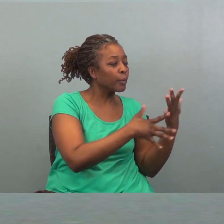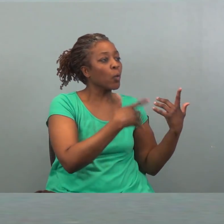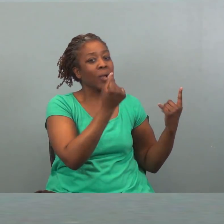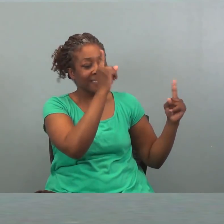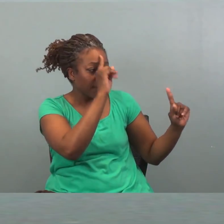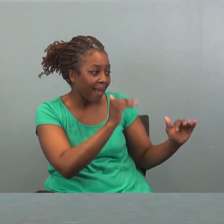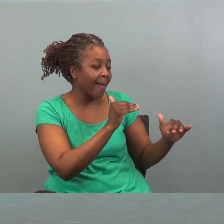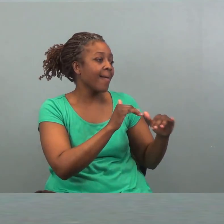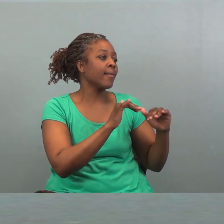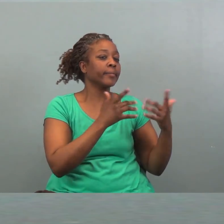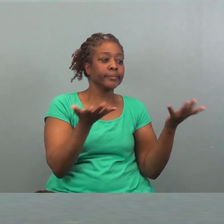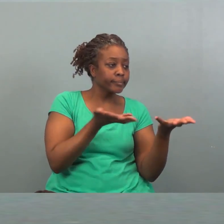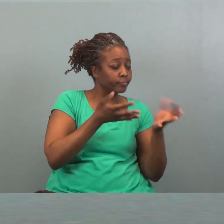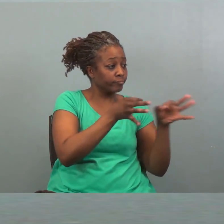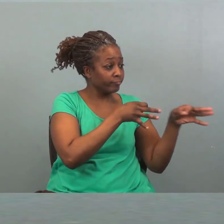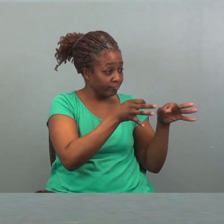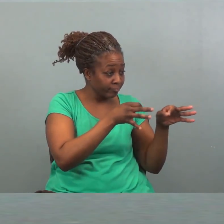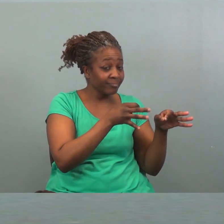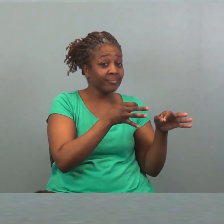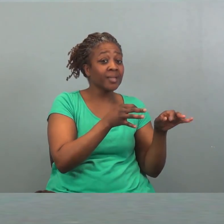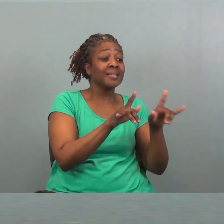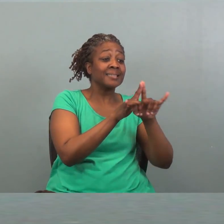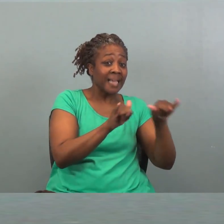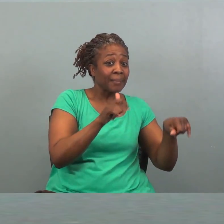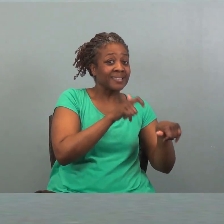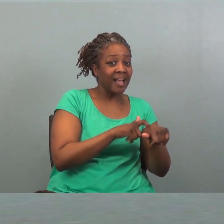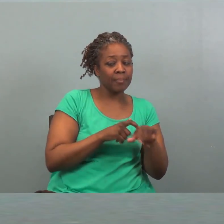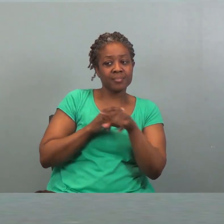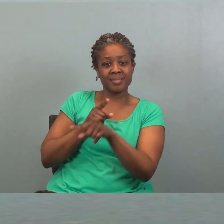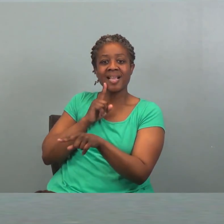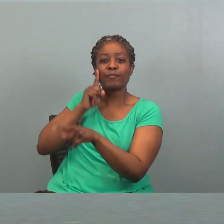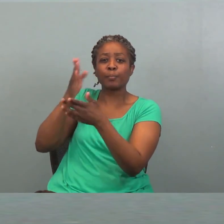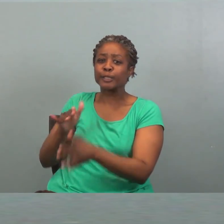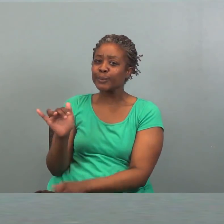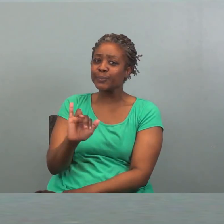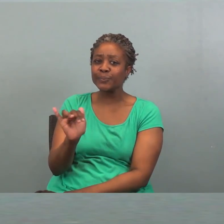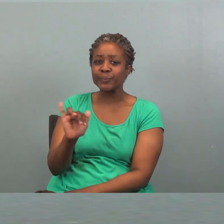Explain what they can expect when working with an interpreter. And remember to have a similar